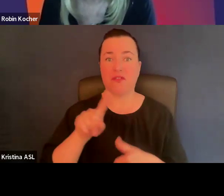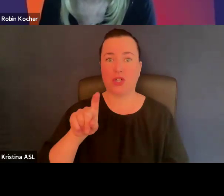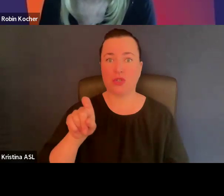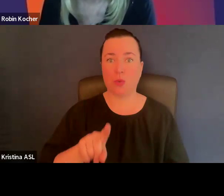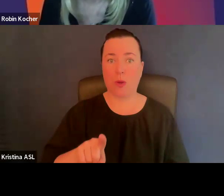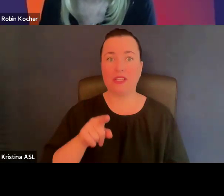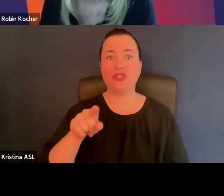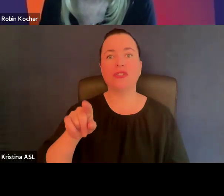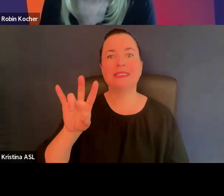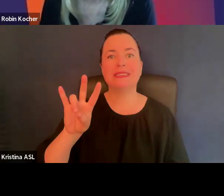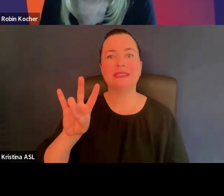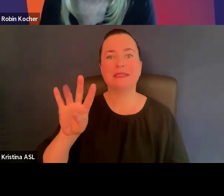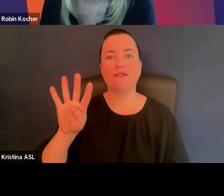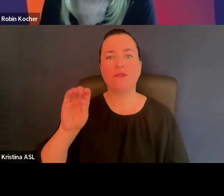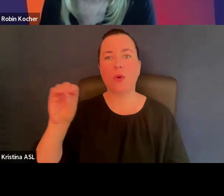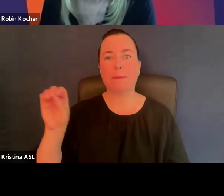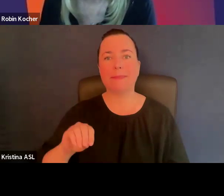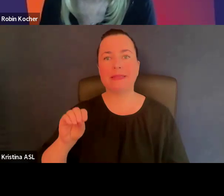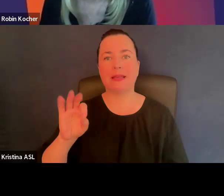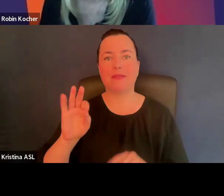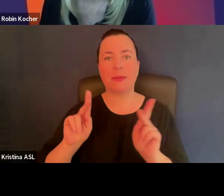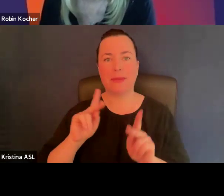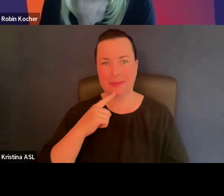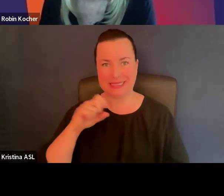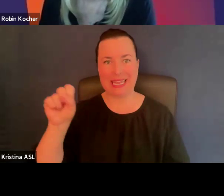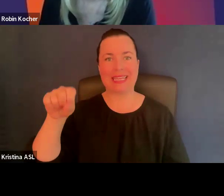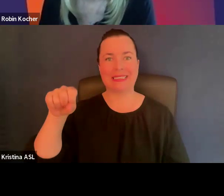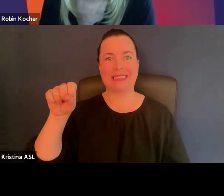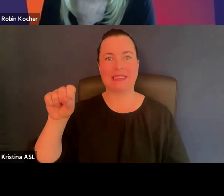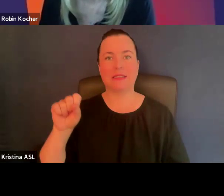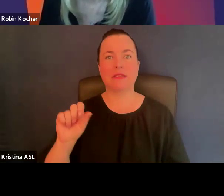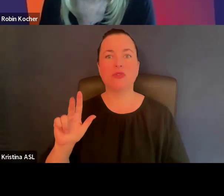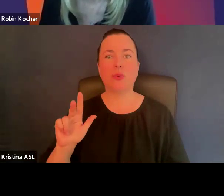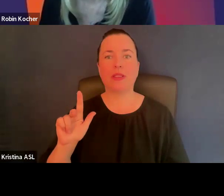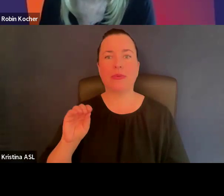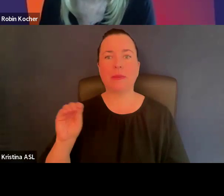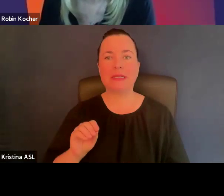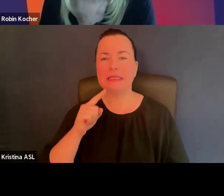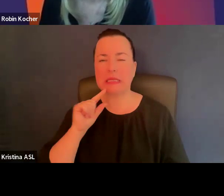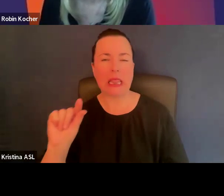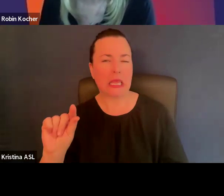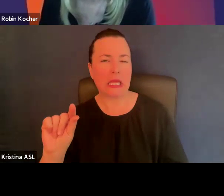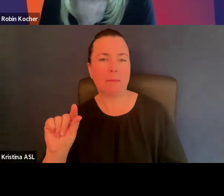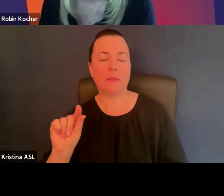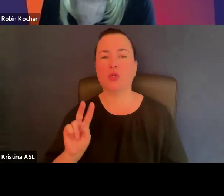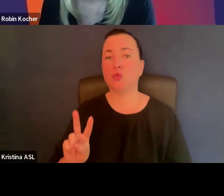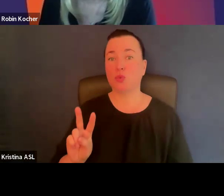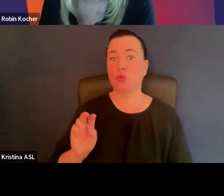74% of people said yes, 23% said a little, and 2% said no.